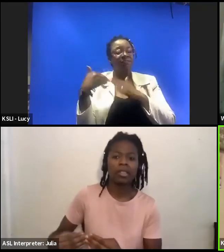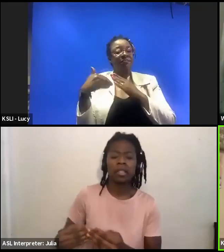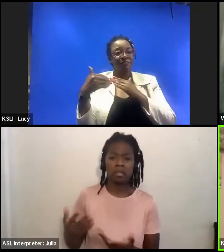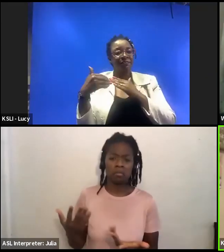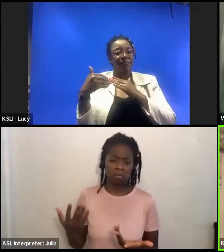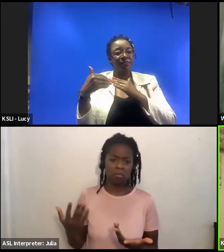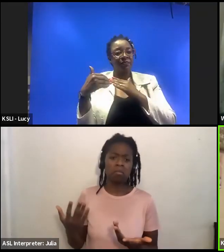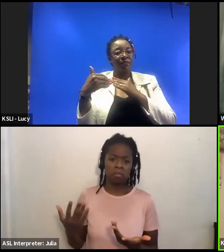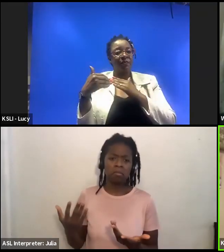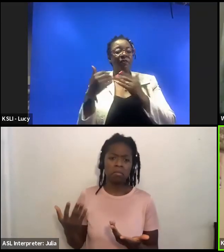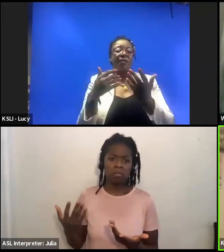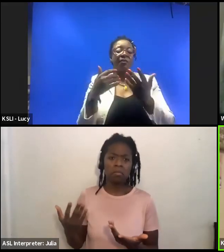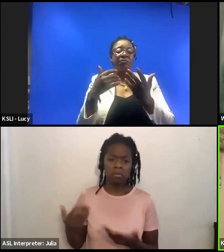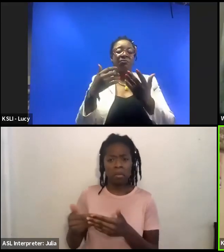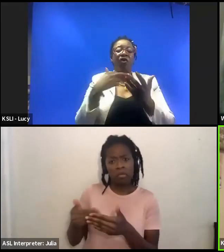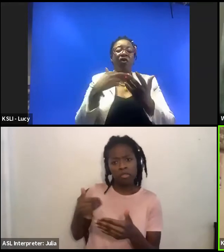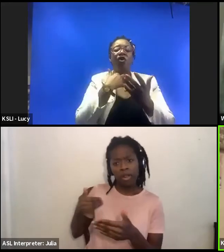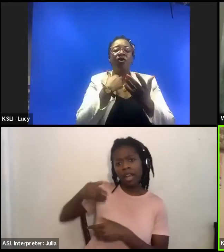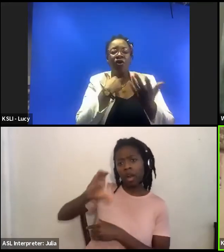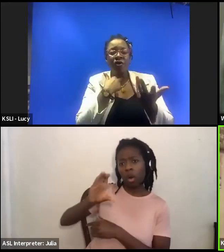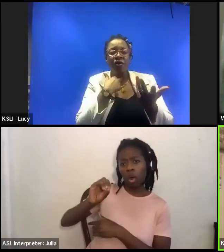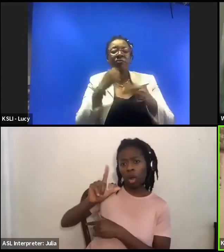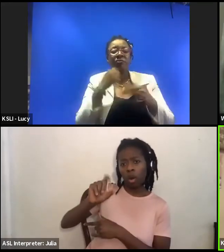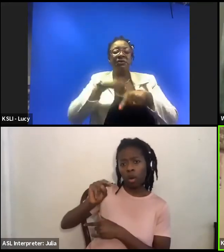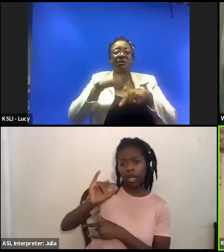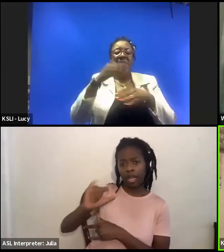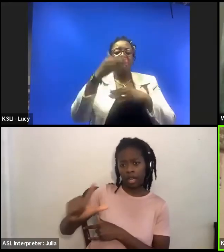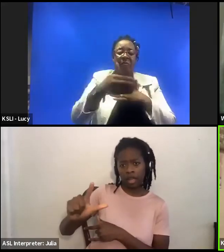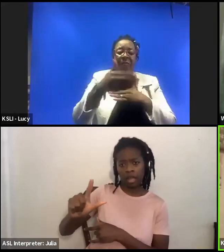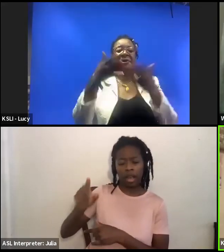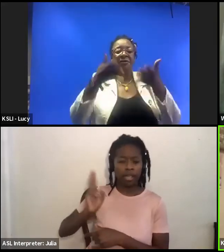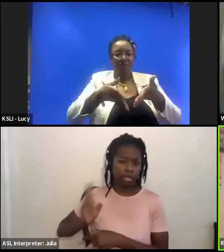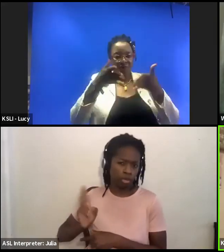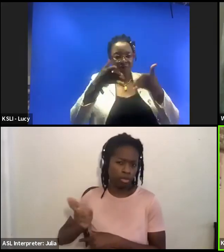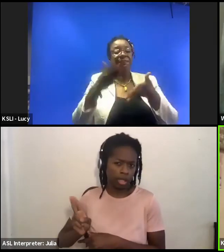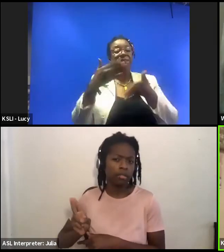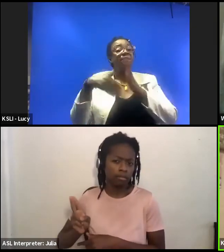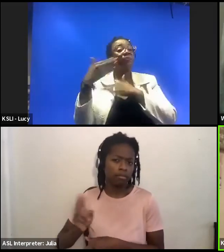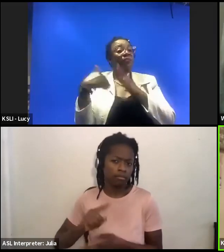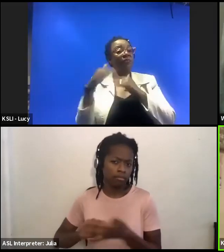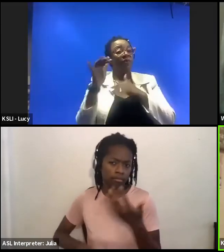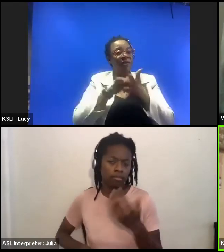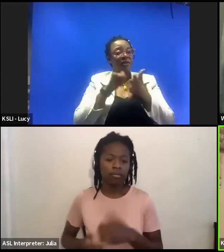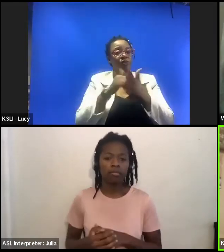during the colonial and present histories and stories. So we thought